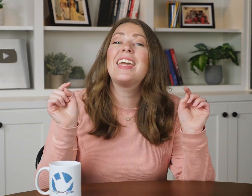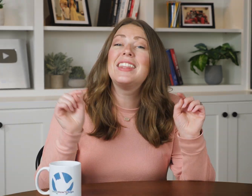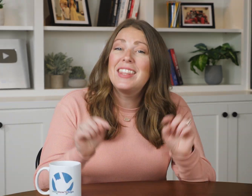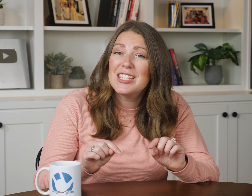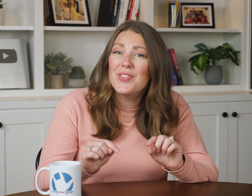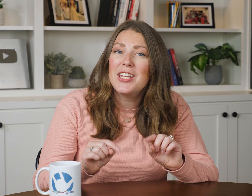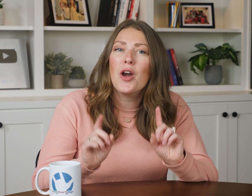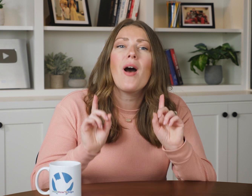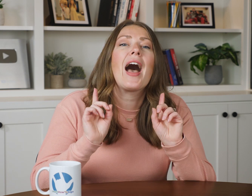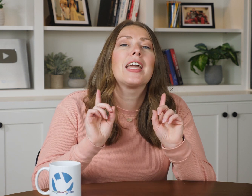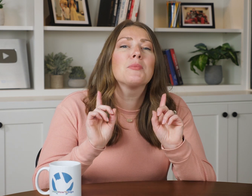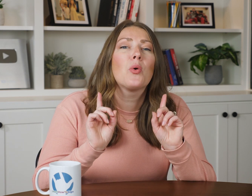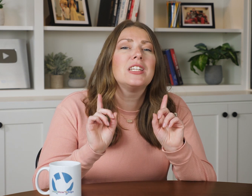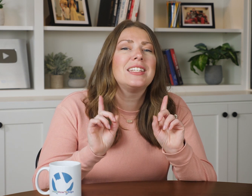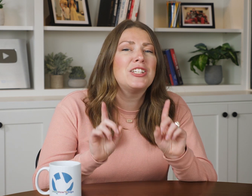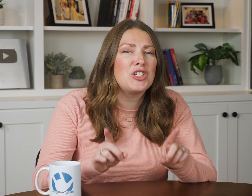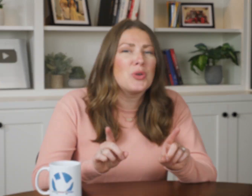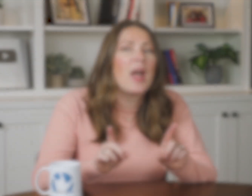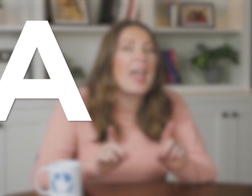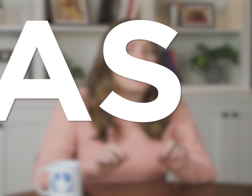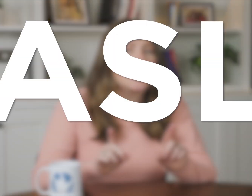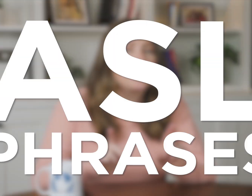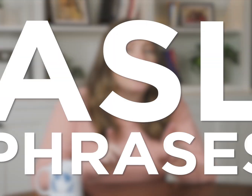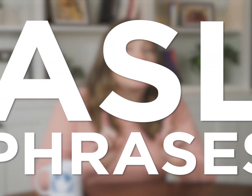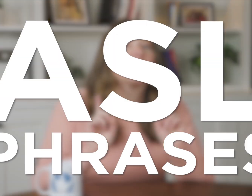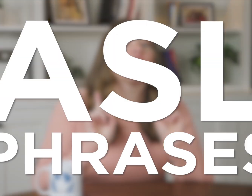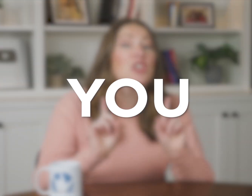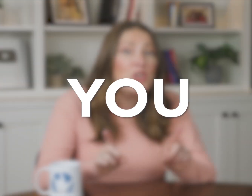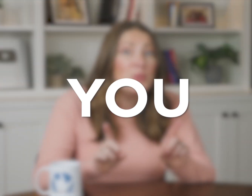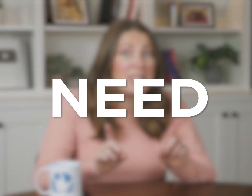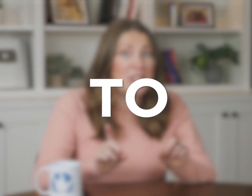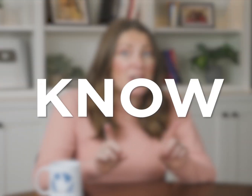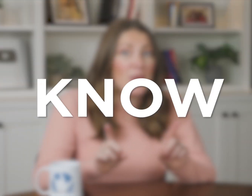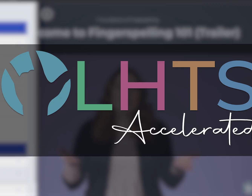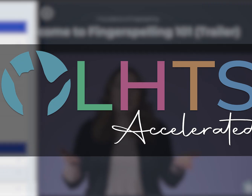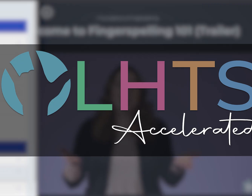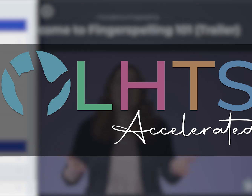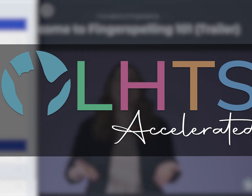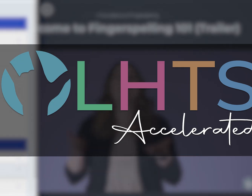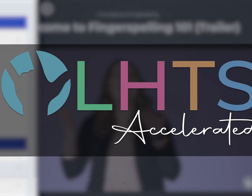In this video I am going to teach you ASL phrases you need to know and don't forget